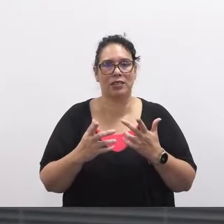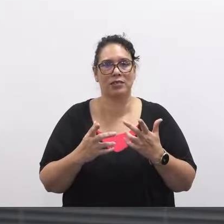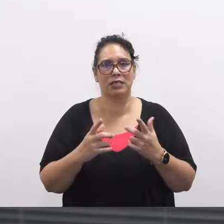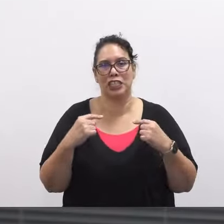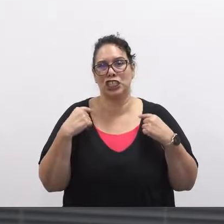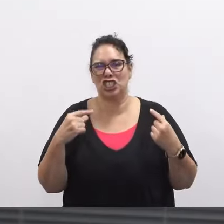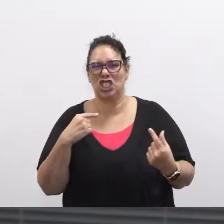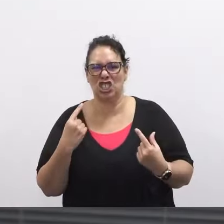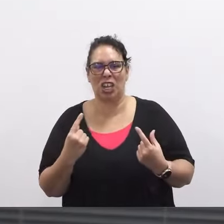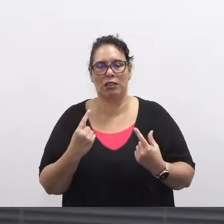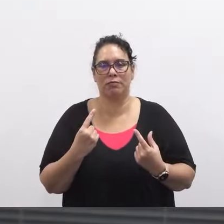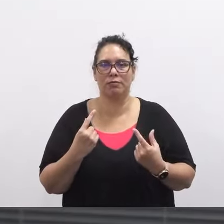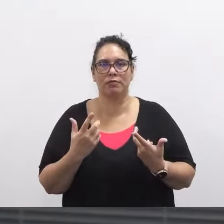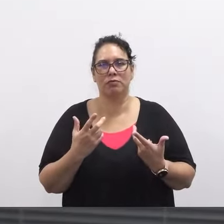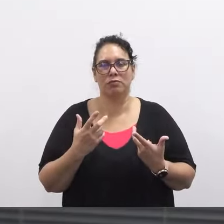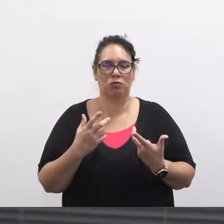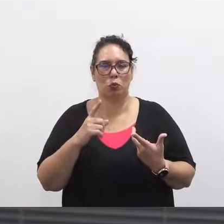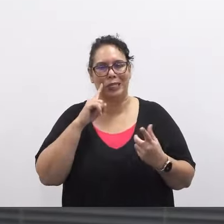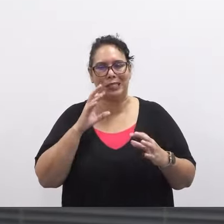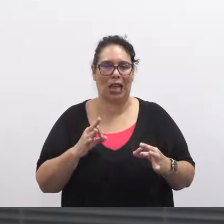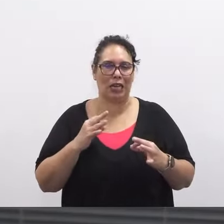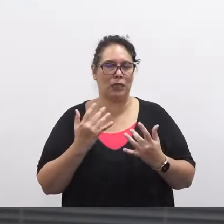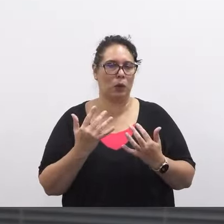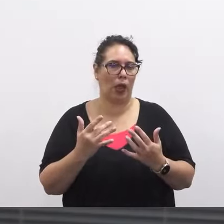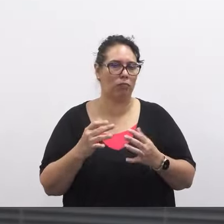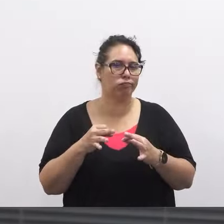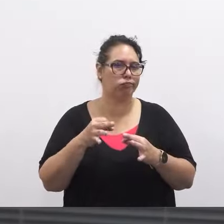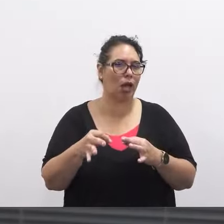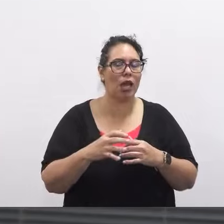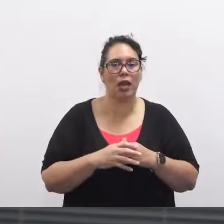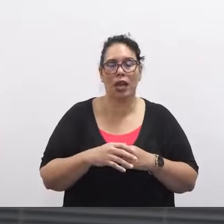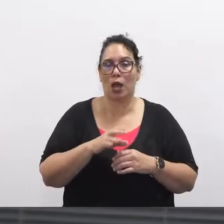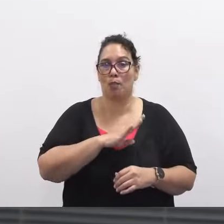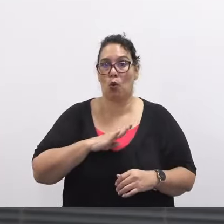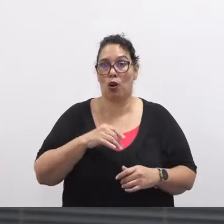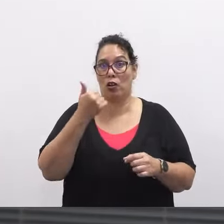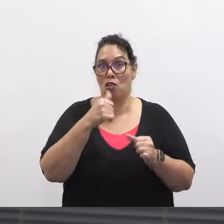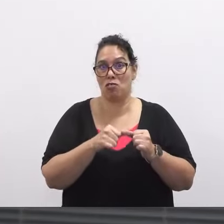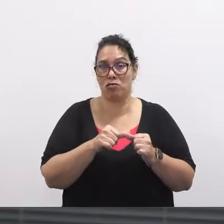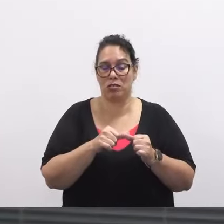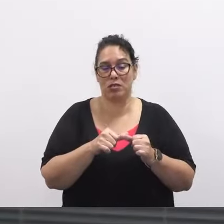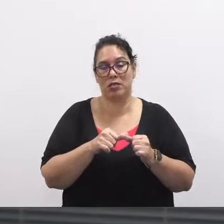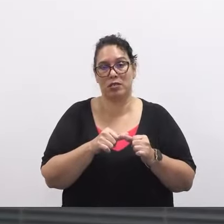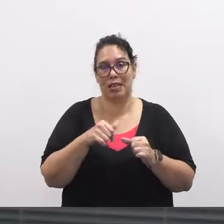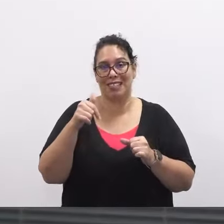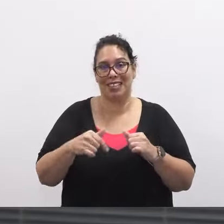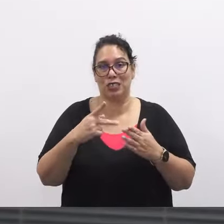of the work to be bid at a future point in time. And if the board recalls, this project initially went out to bid,